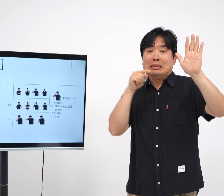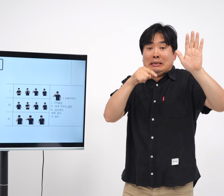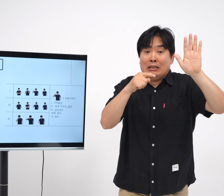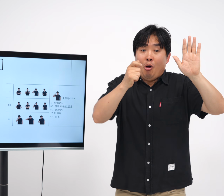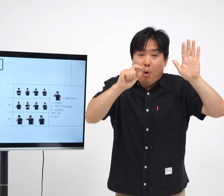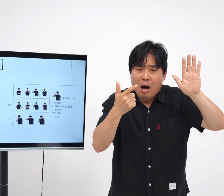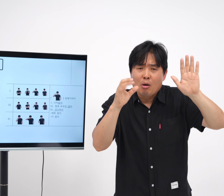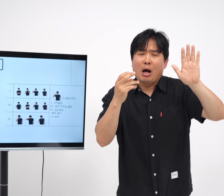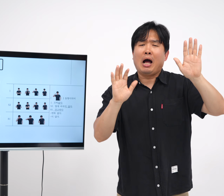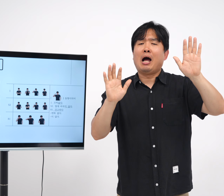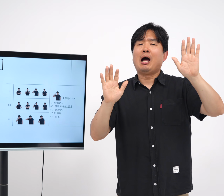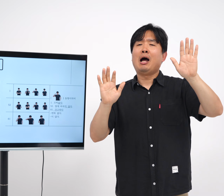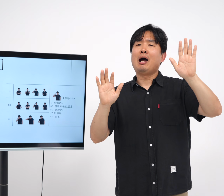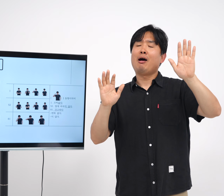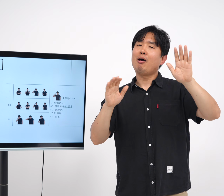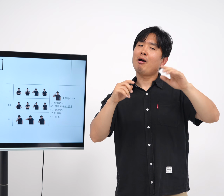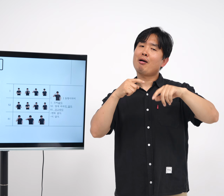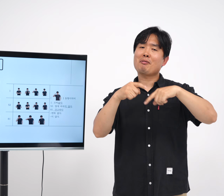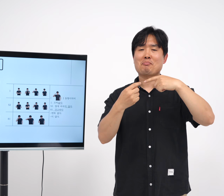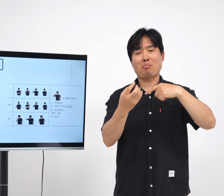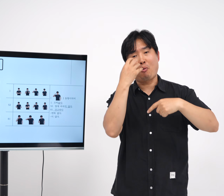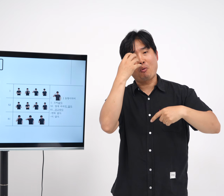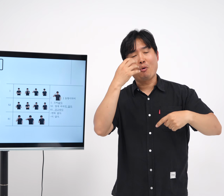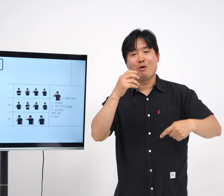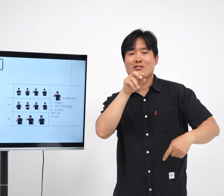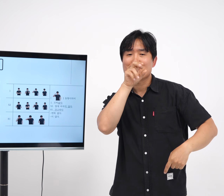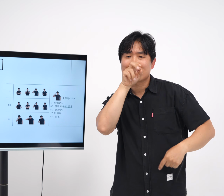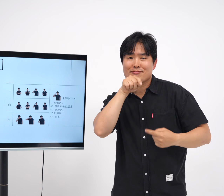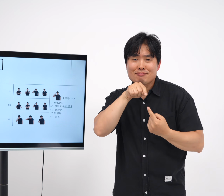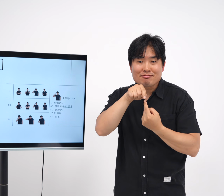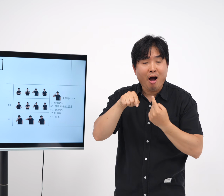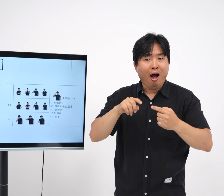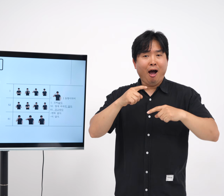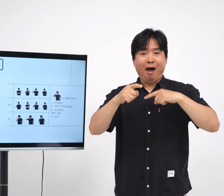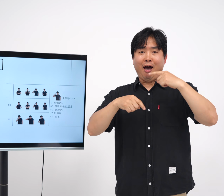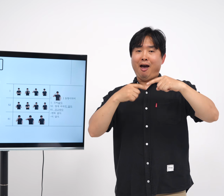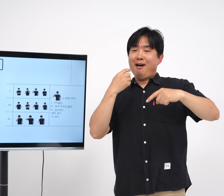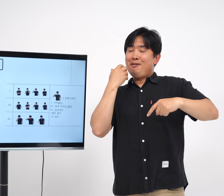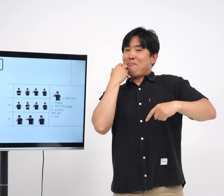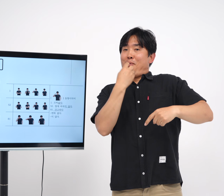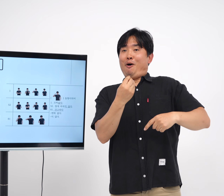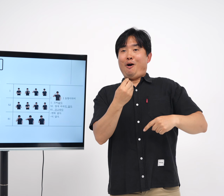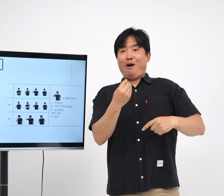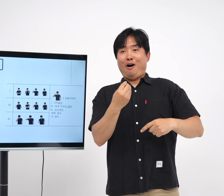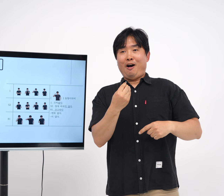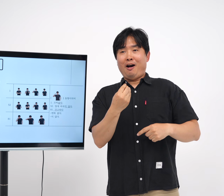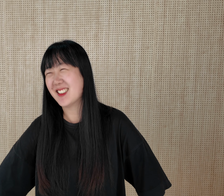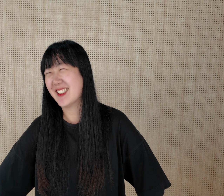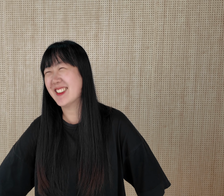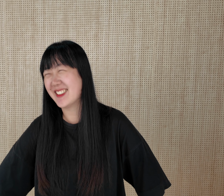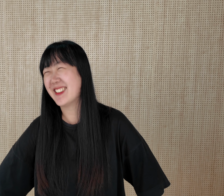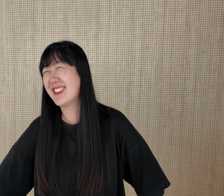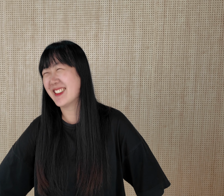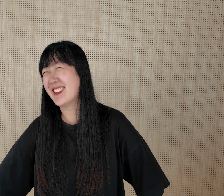and it's not an idiom. (I'm lost.)